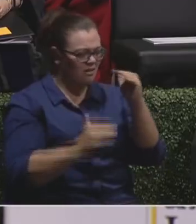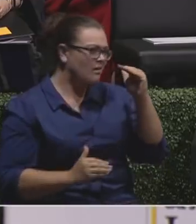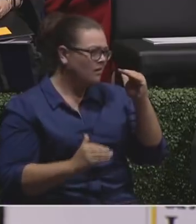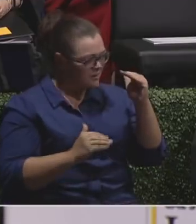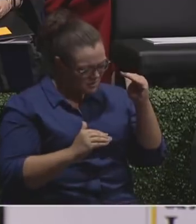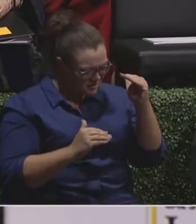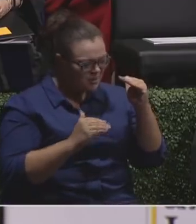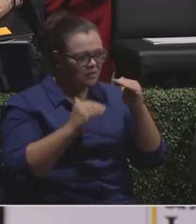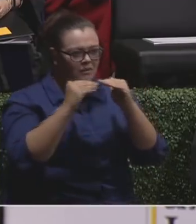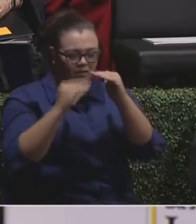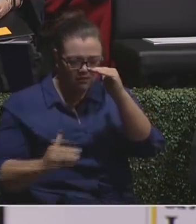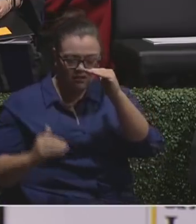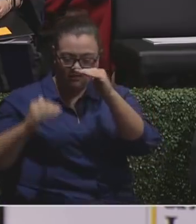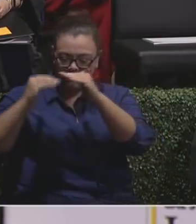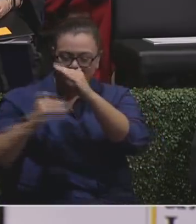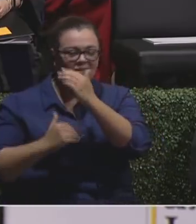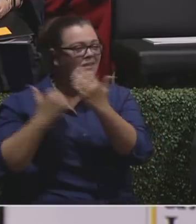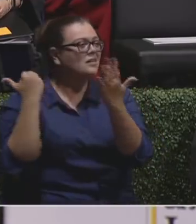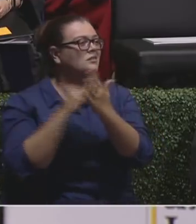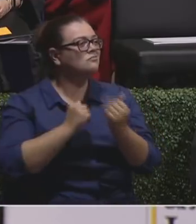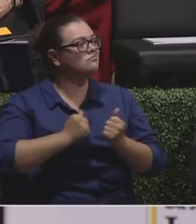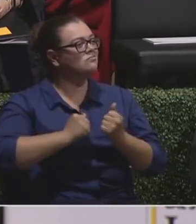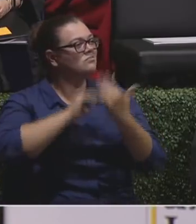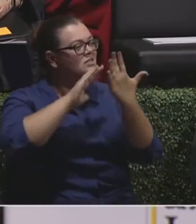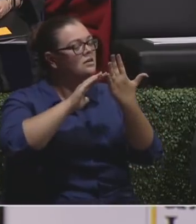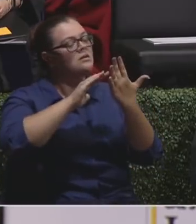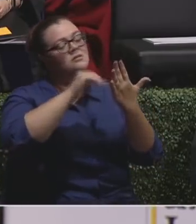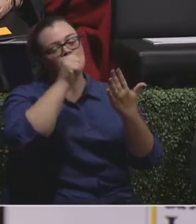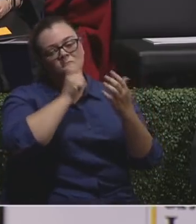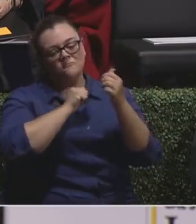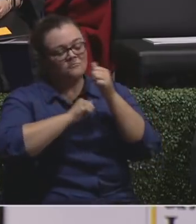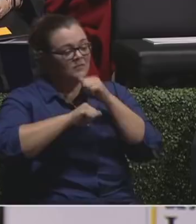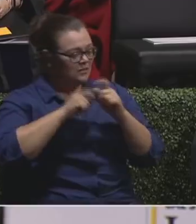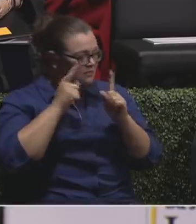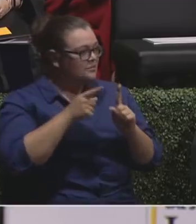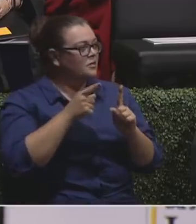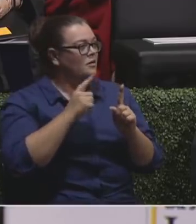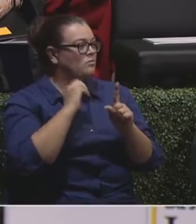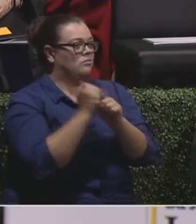PERHAPS IT WAS MY NAIVETÉ AND INTERNAL RAGE OF INJUSTICE AFTER INJUSTICE THAT KEPT ME ON THE